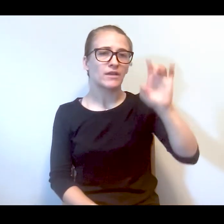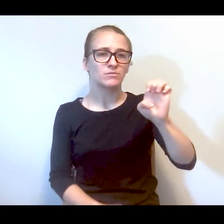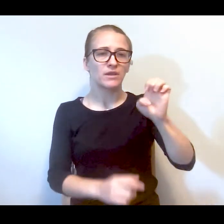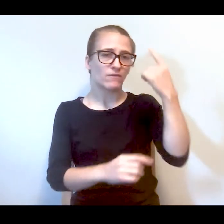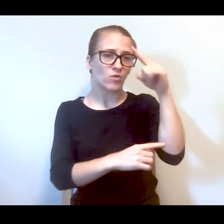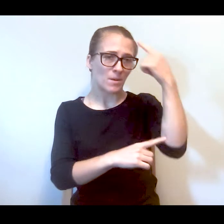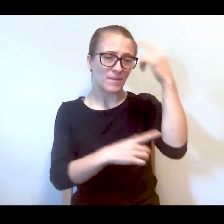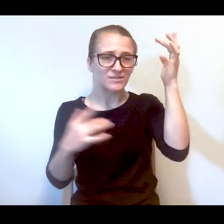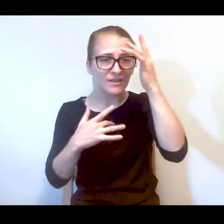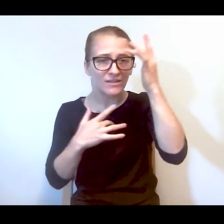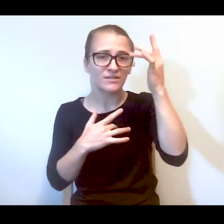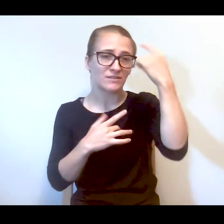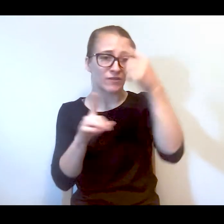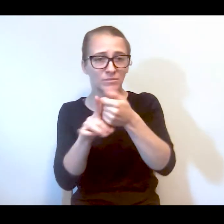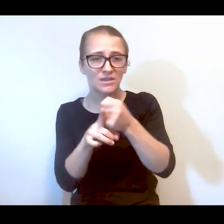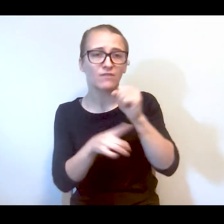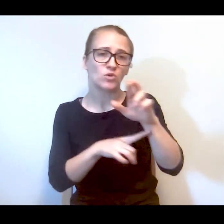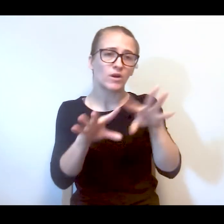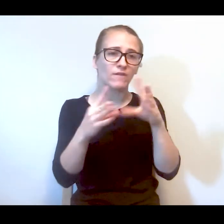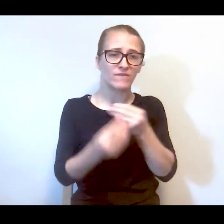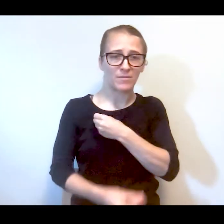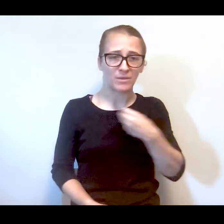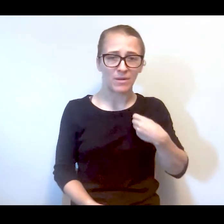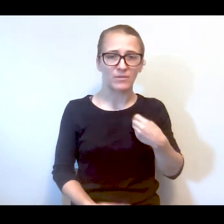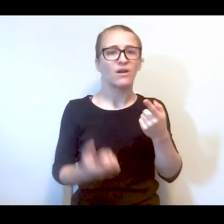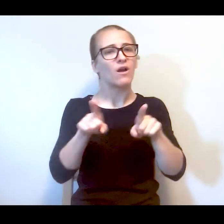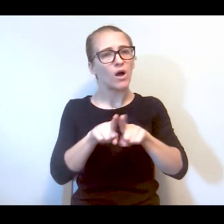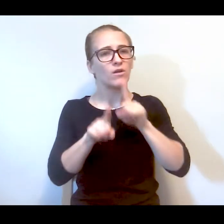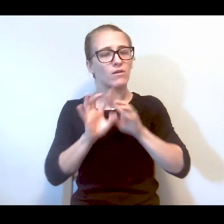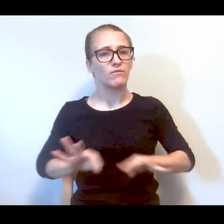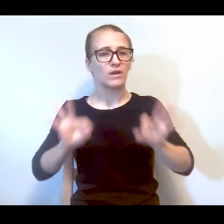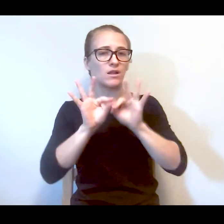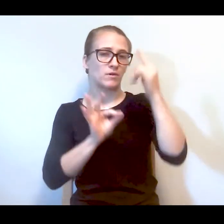themselves or family member also very important for